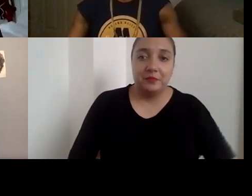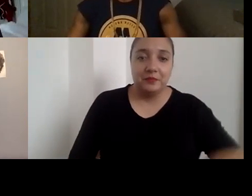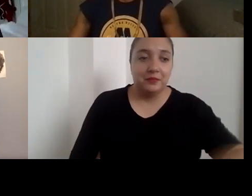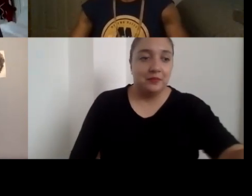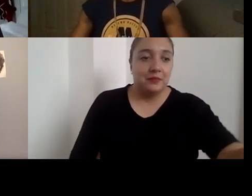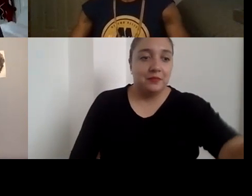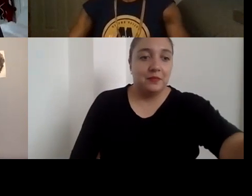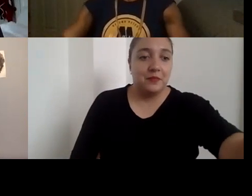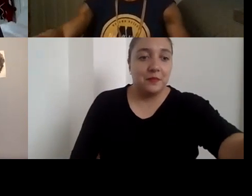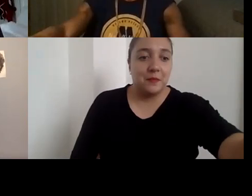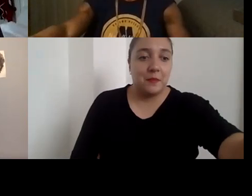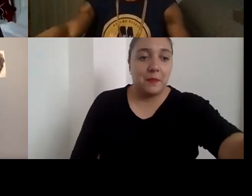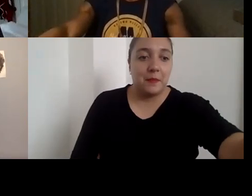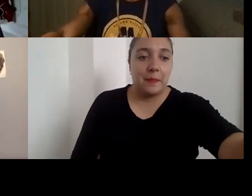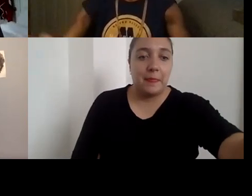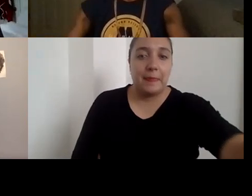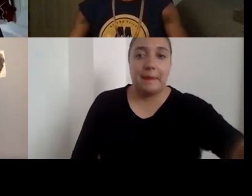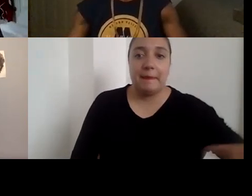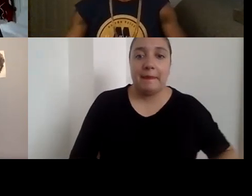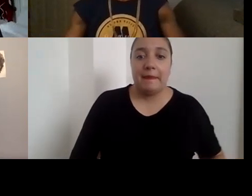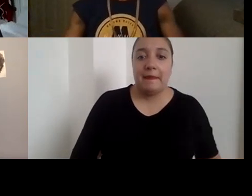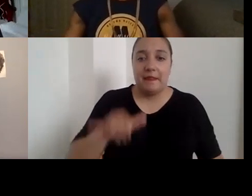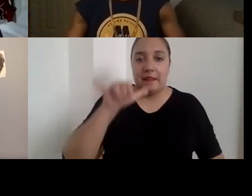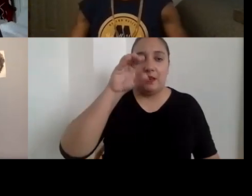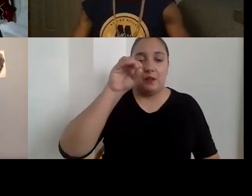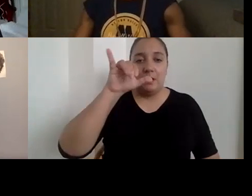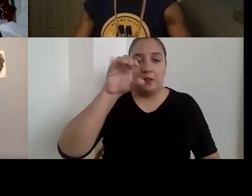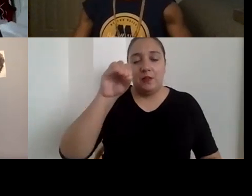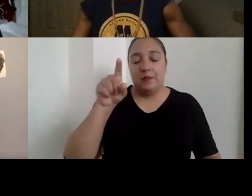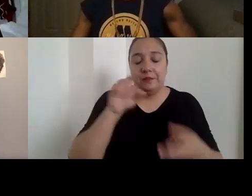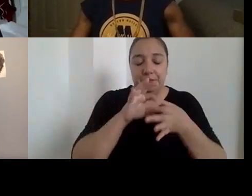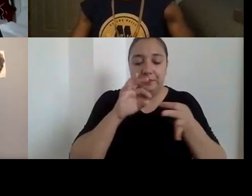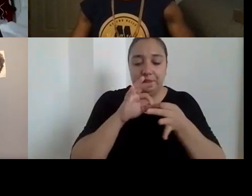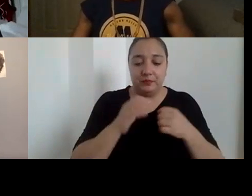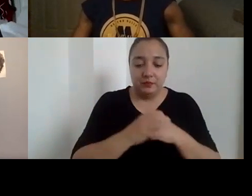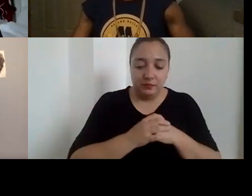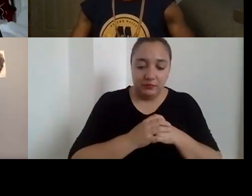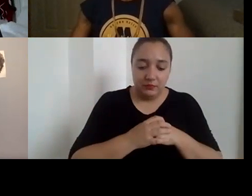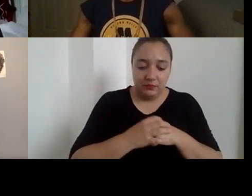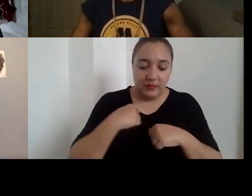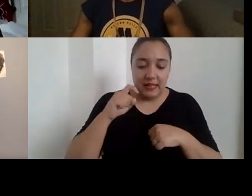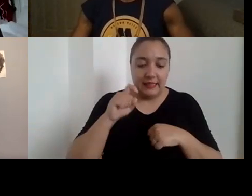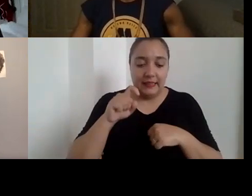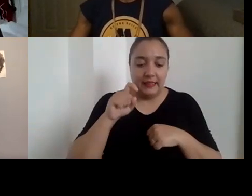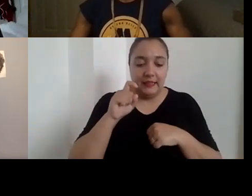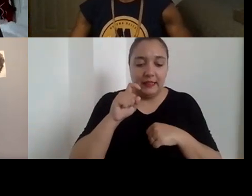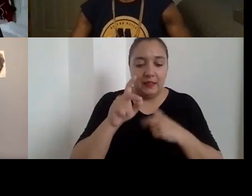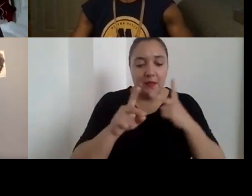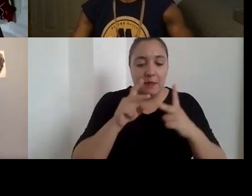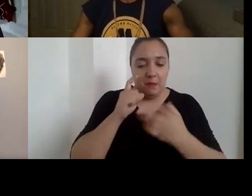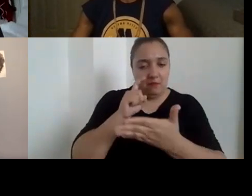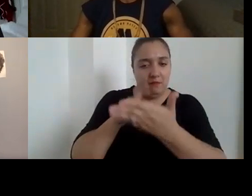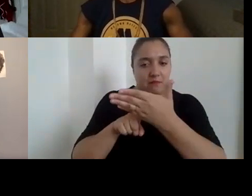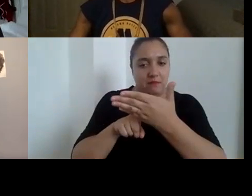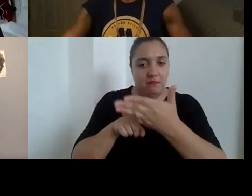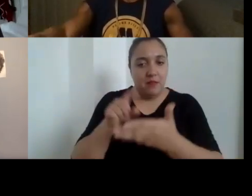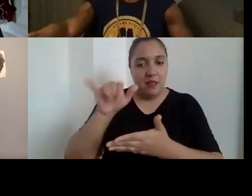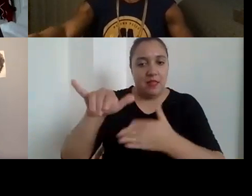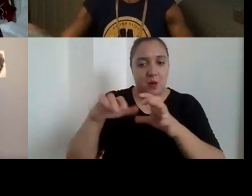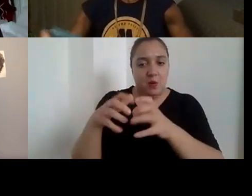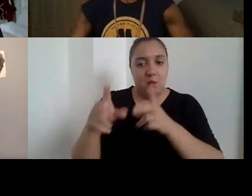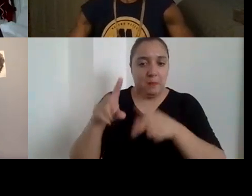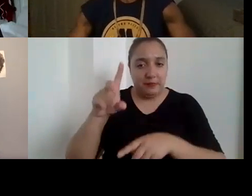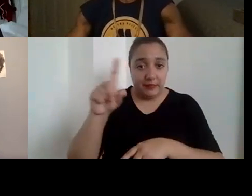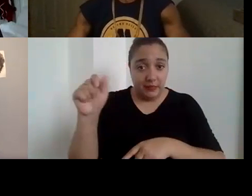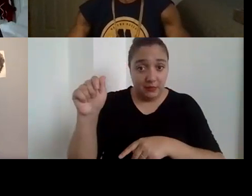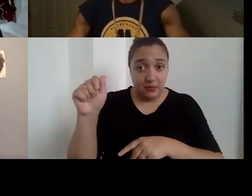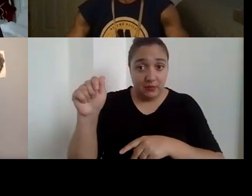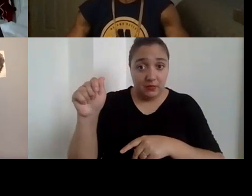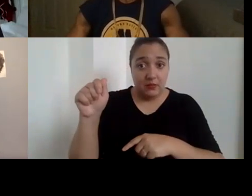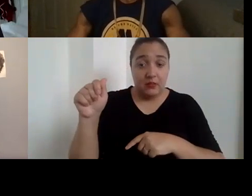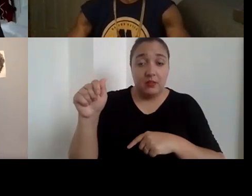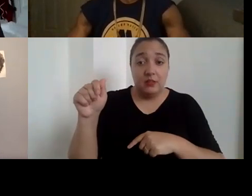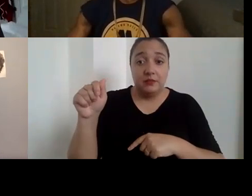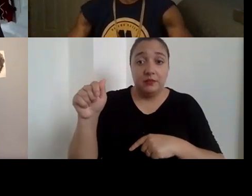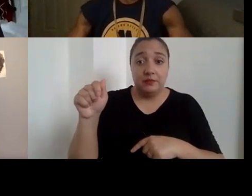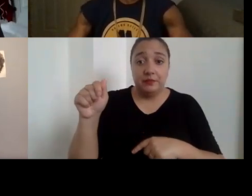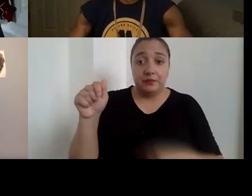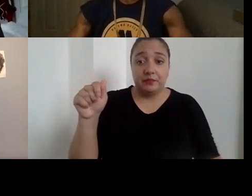how disabled folks have been using this virtual format